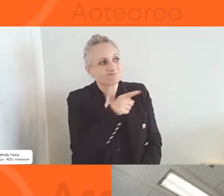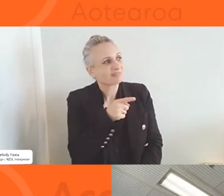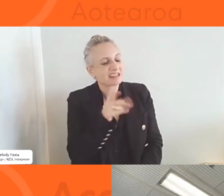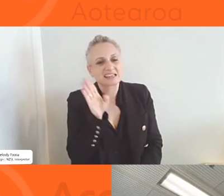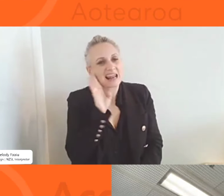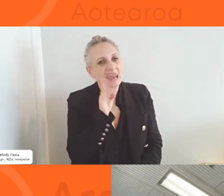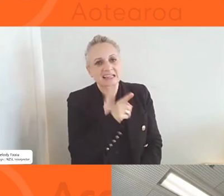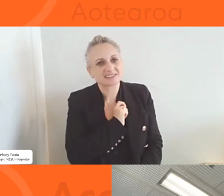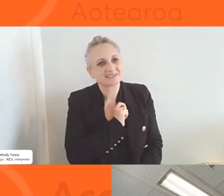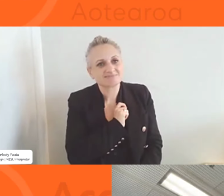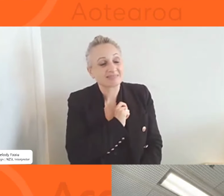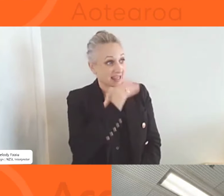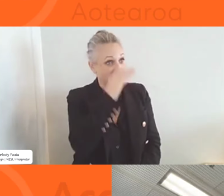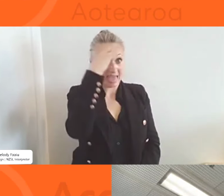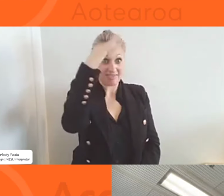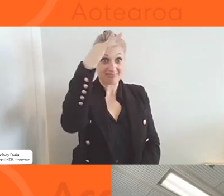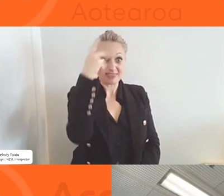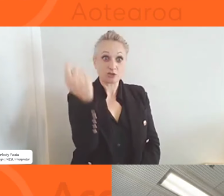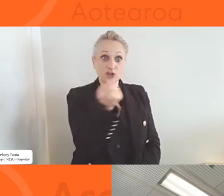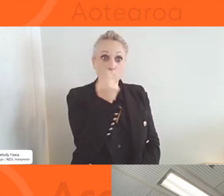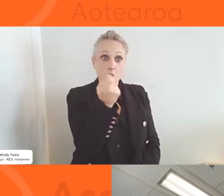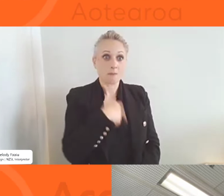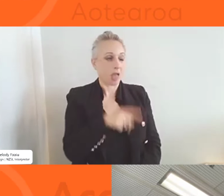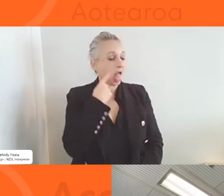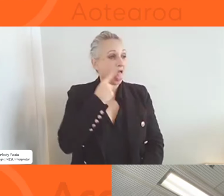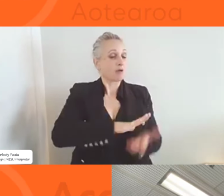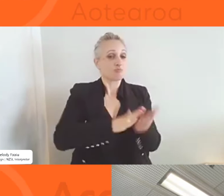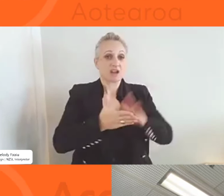but in the practice, how is it applied. And one of those issues